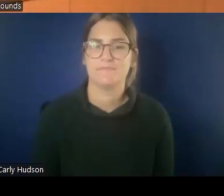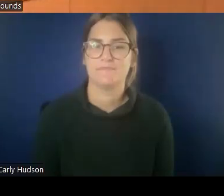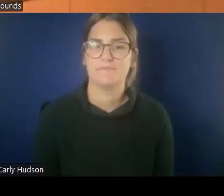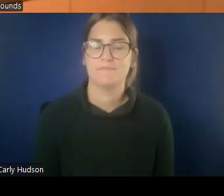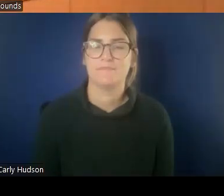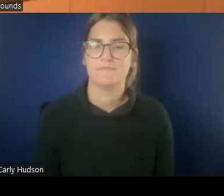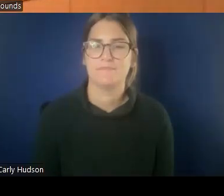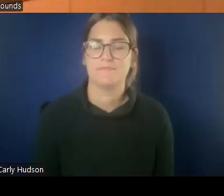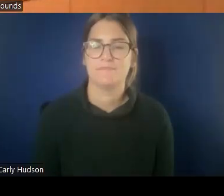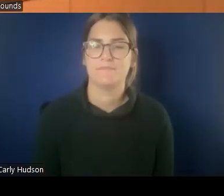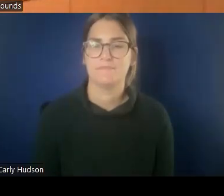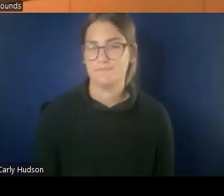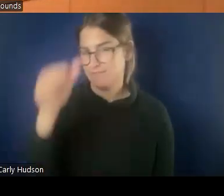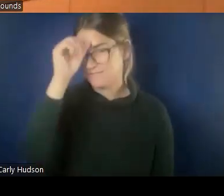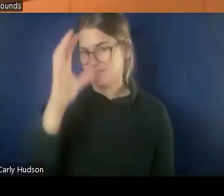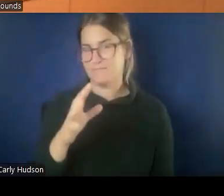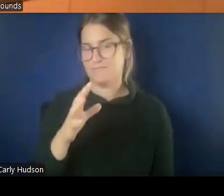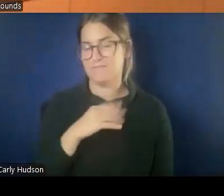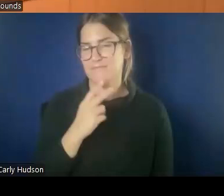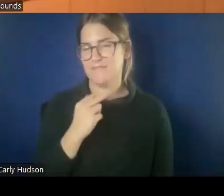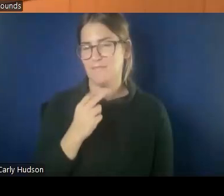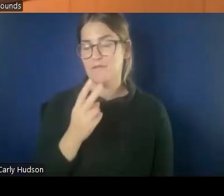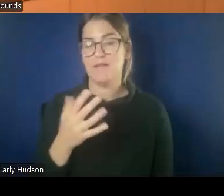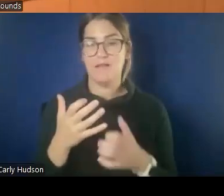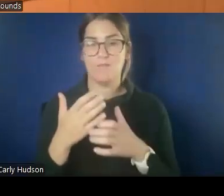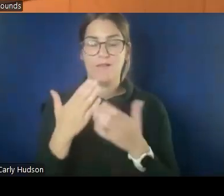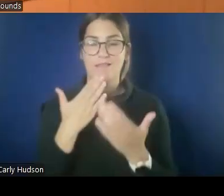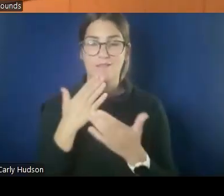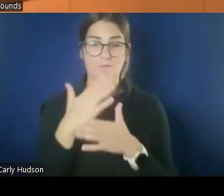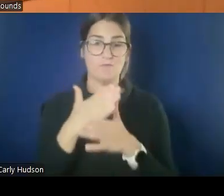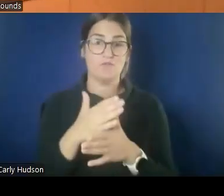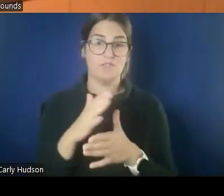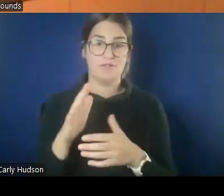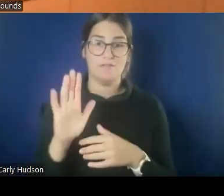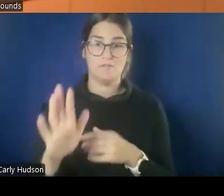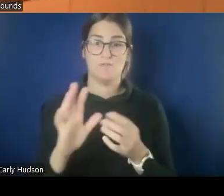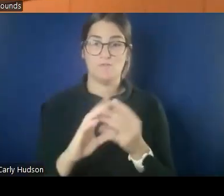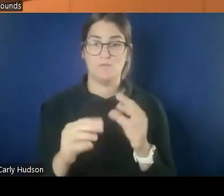I also want to thank you for sharing um your stories uh it's um it's really